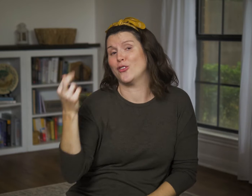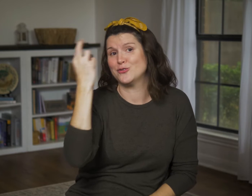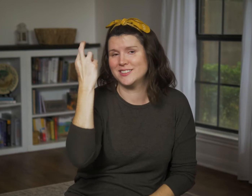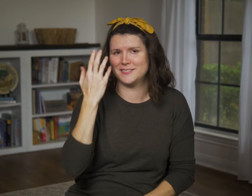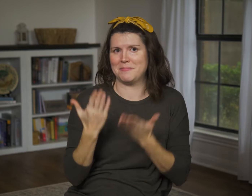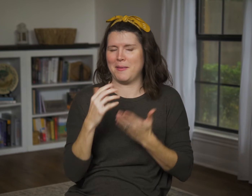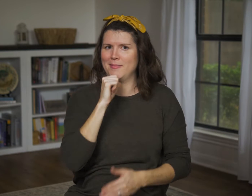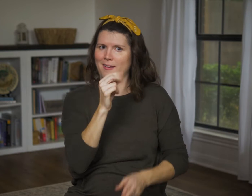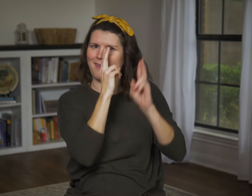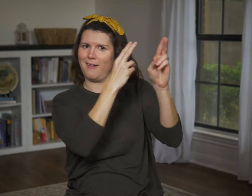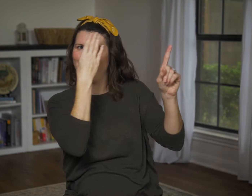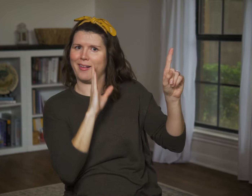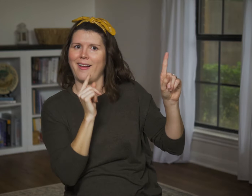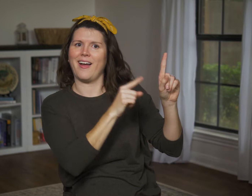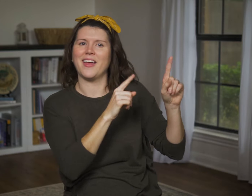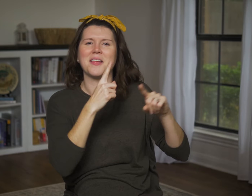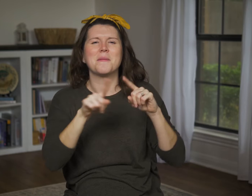reasons that aren’t honorable,